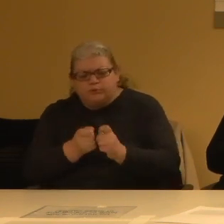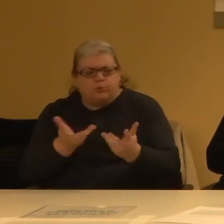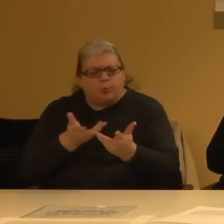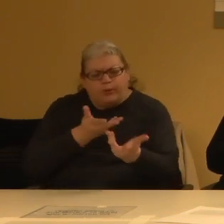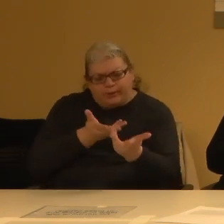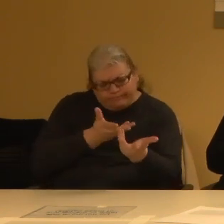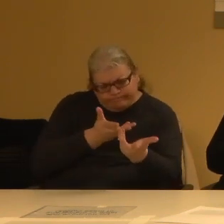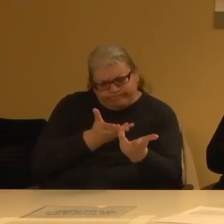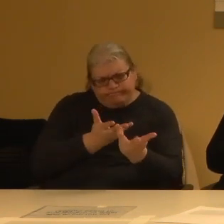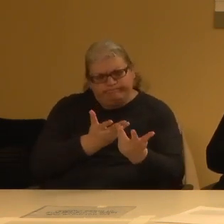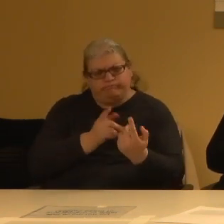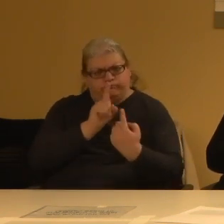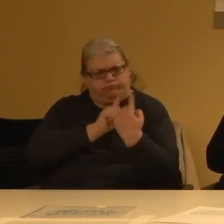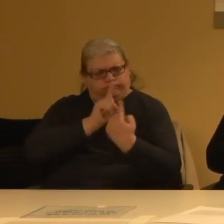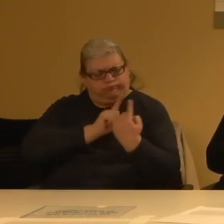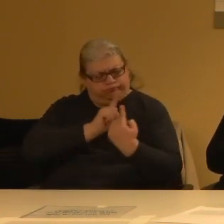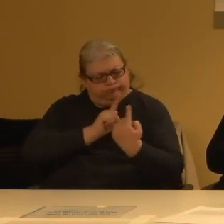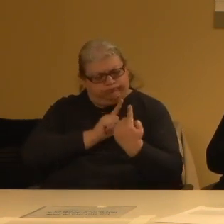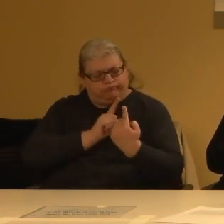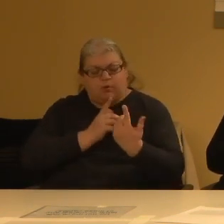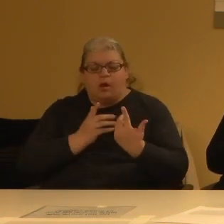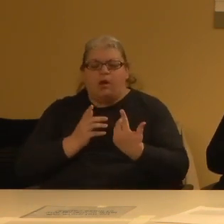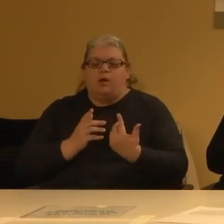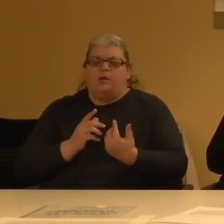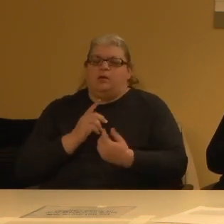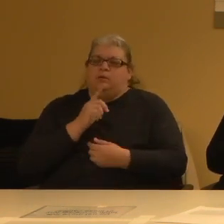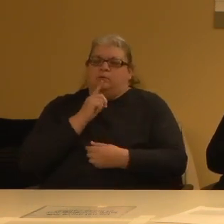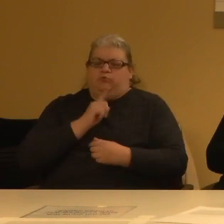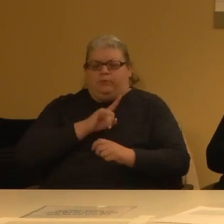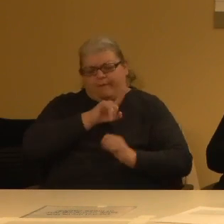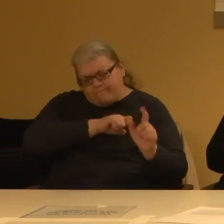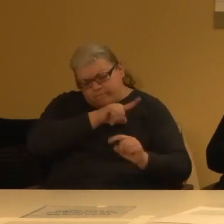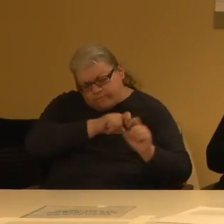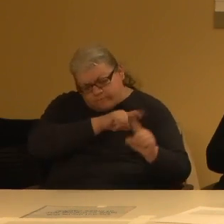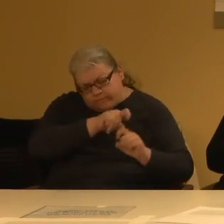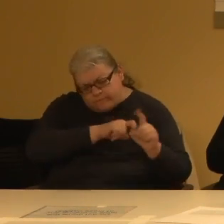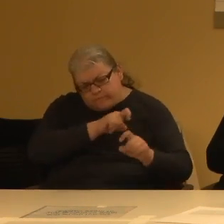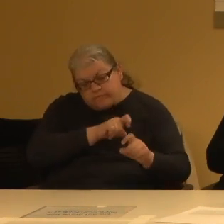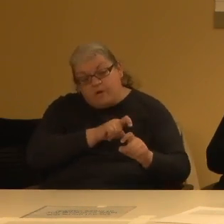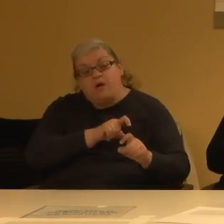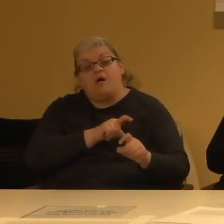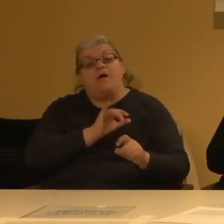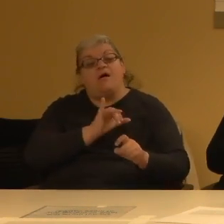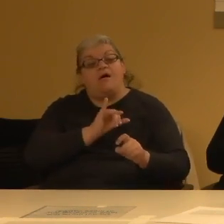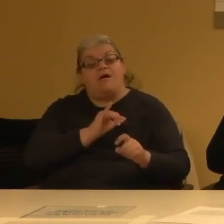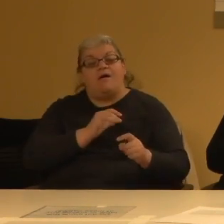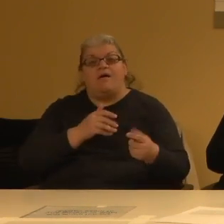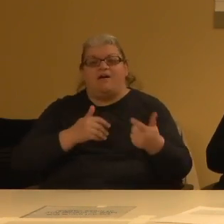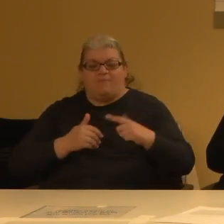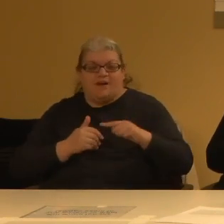just to get granular for a second, is really asking those questions and it's the brilliant sort of back and forth and like setting up that schedule and